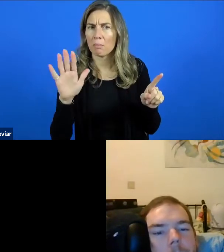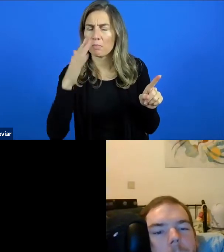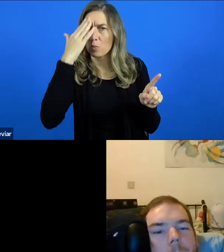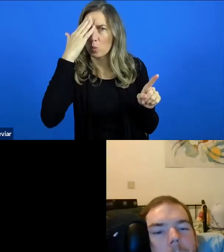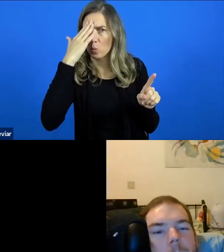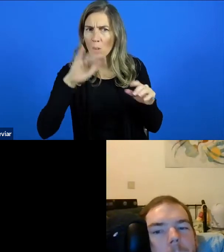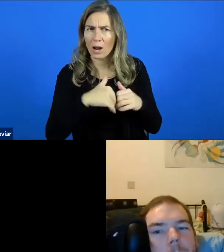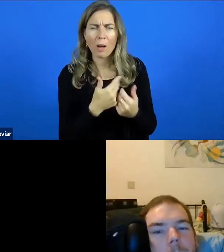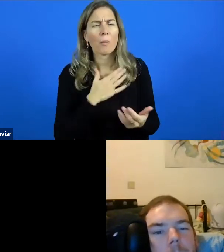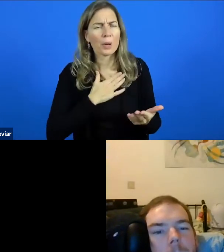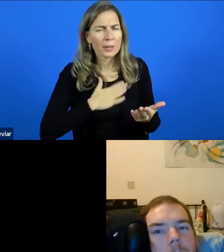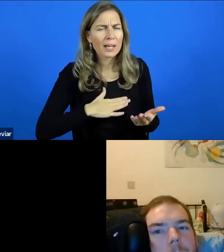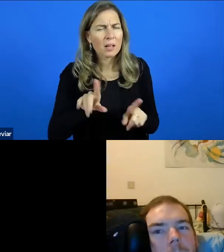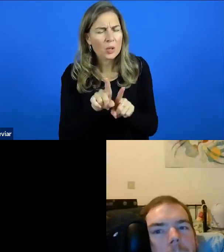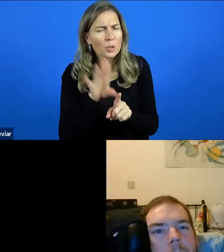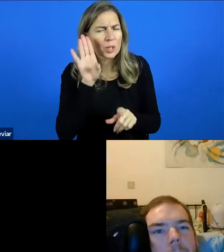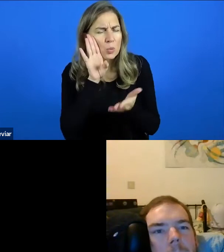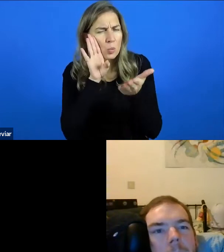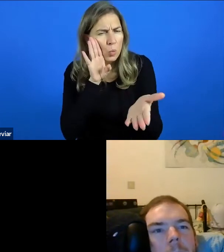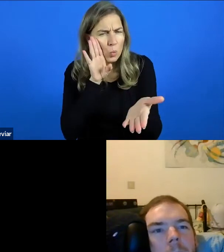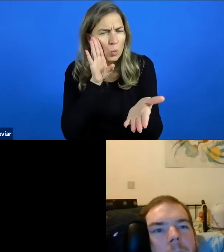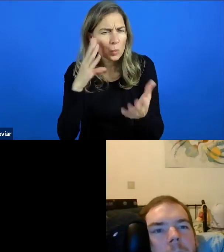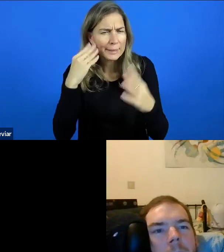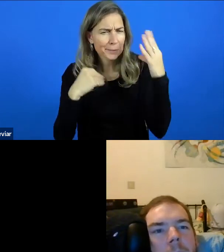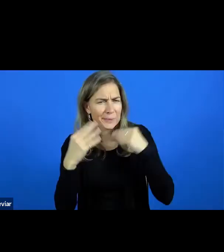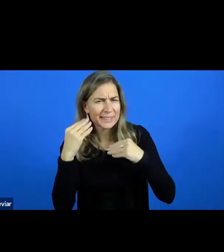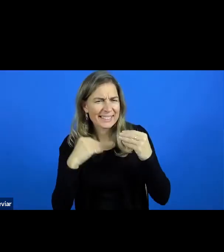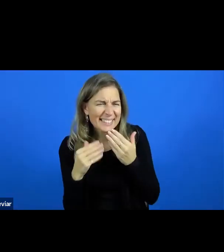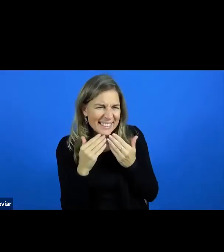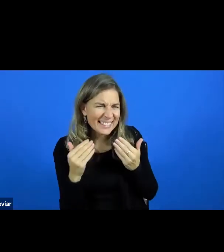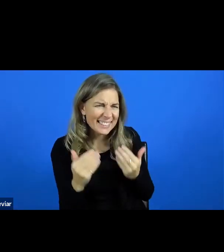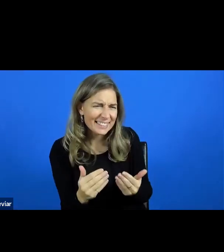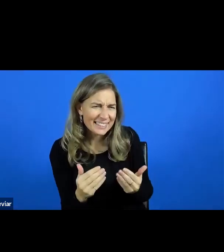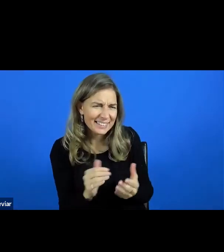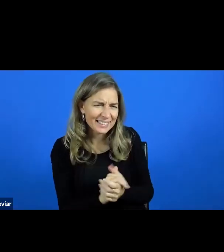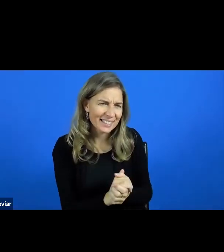but it'd be great to hear from you about your experience. Thank you as well.